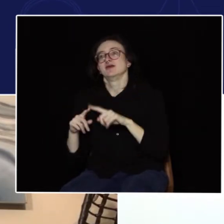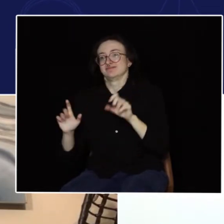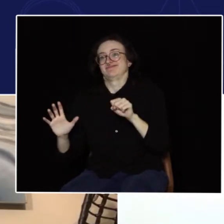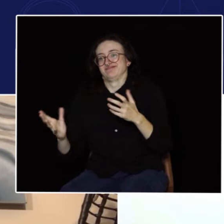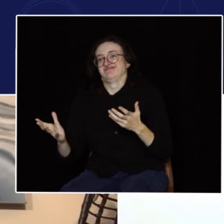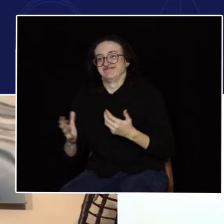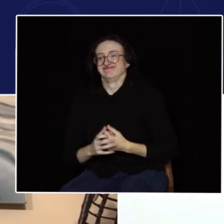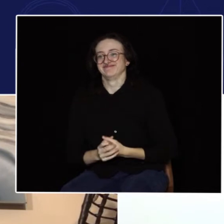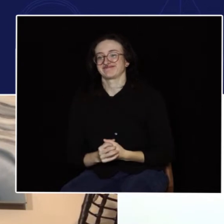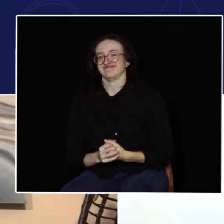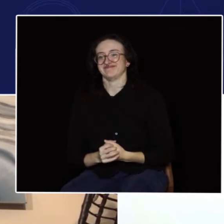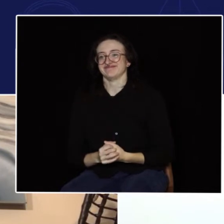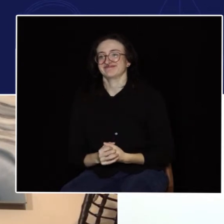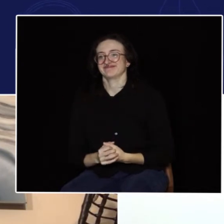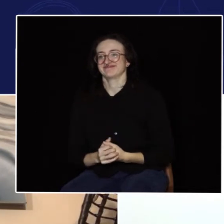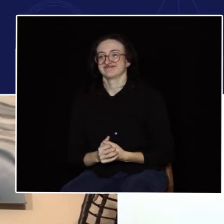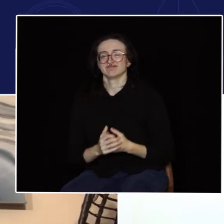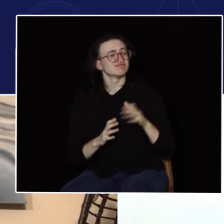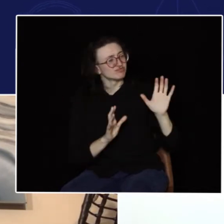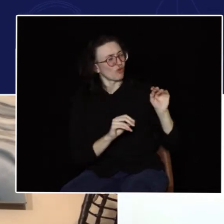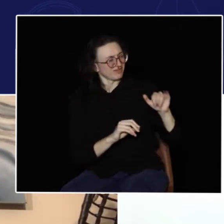[WILLIAMS:] No, that's -- I'm glad you had that experience.